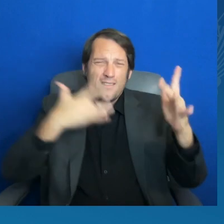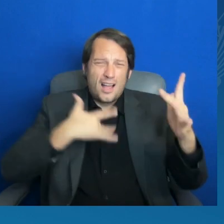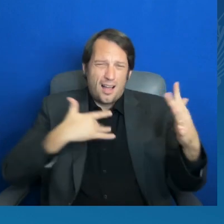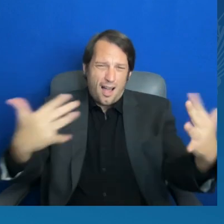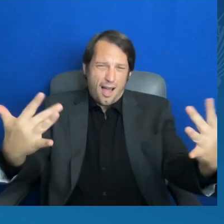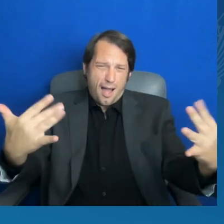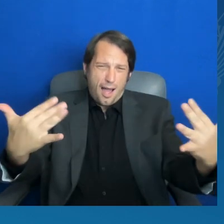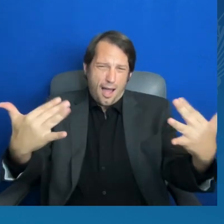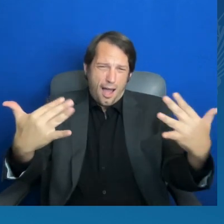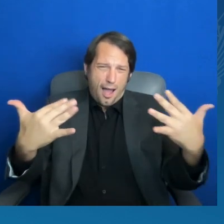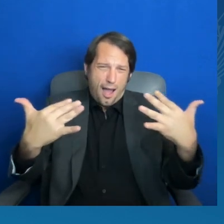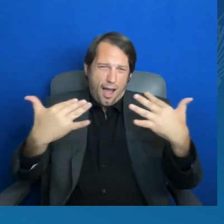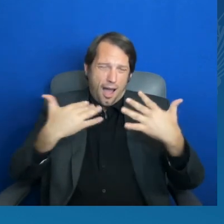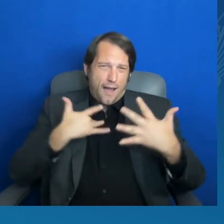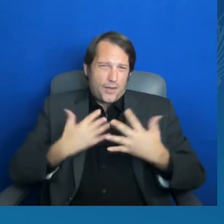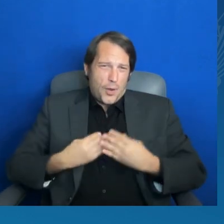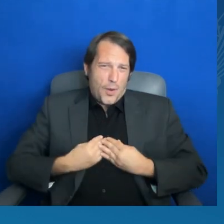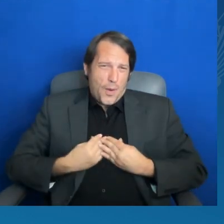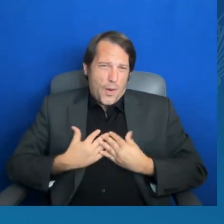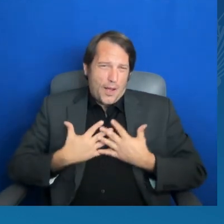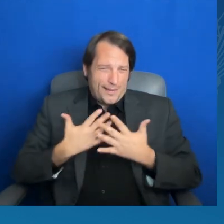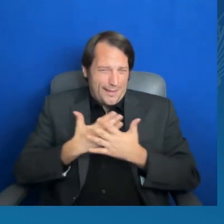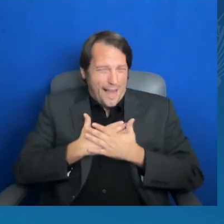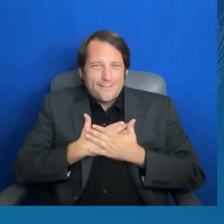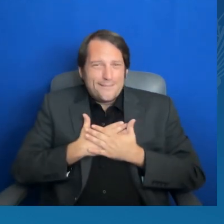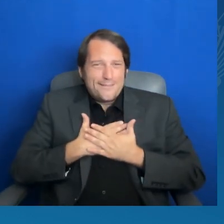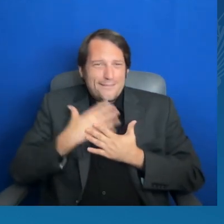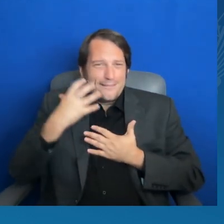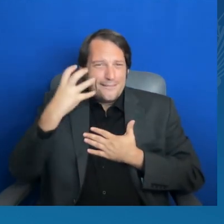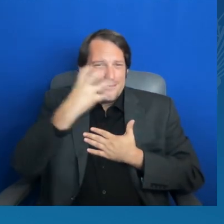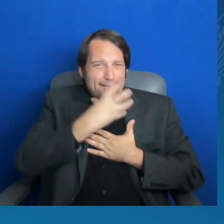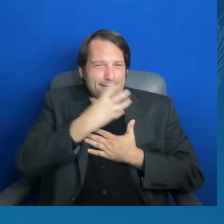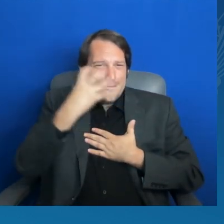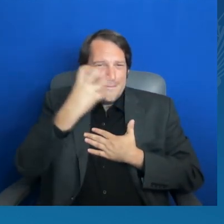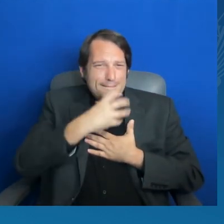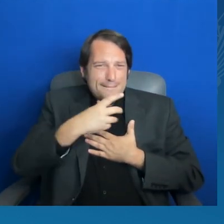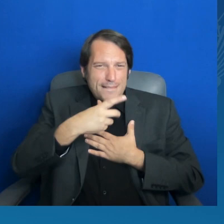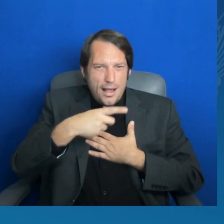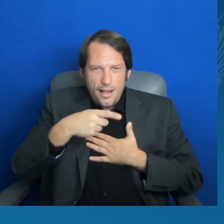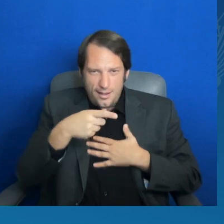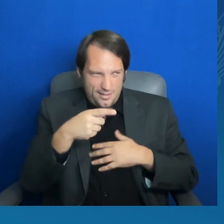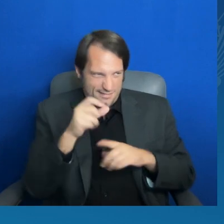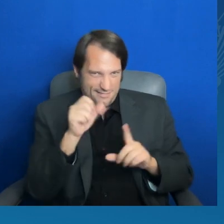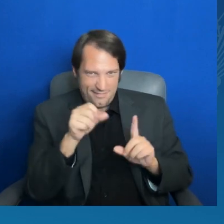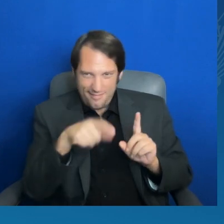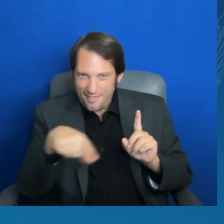Ms. Ferrell-Zabala: It seems like you have some fans here. The Vice President: Oh, I am a fan of everyone here.